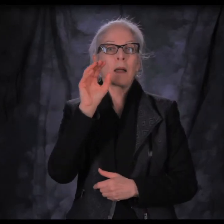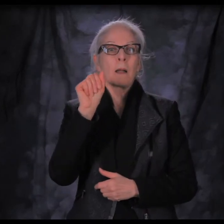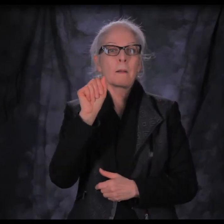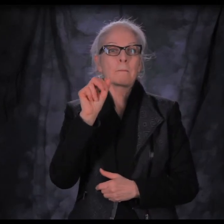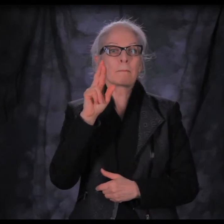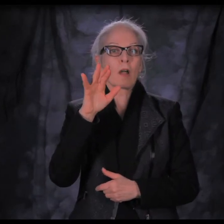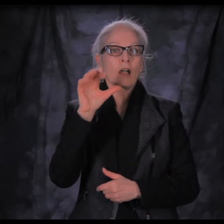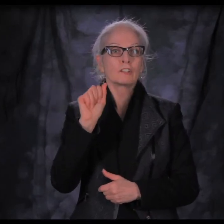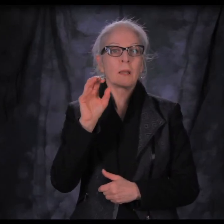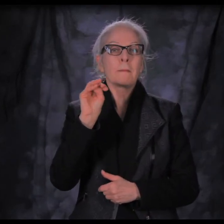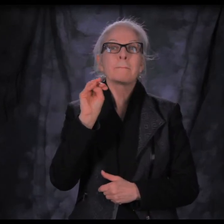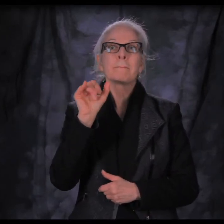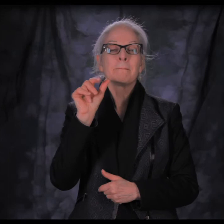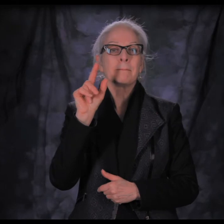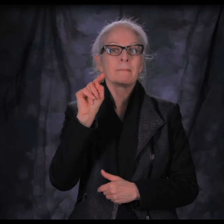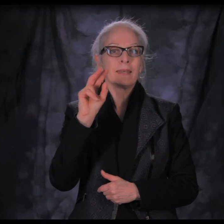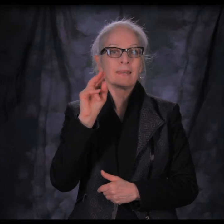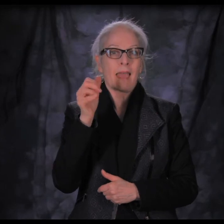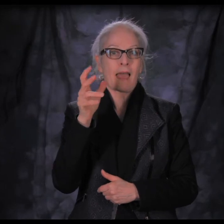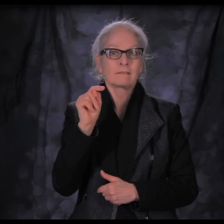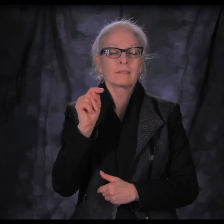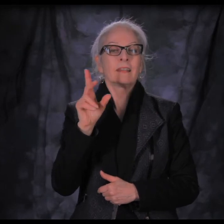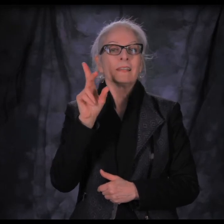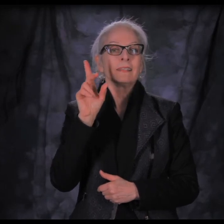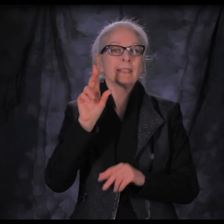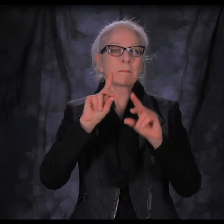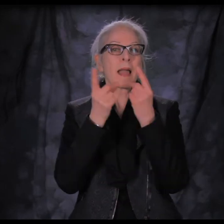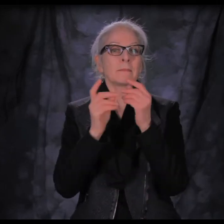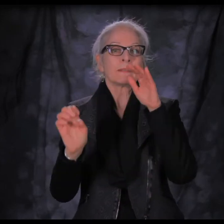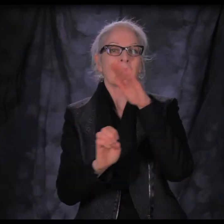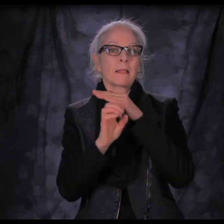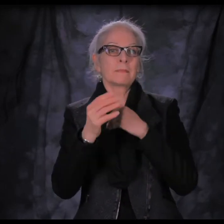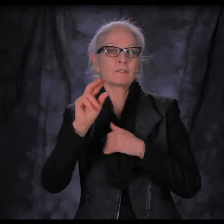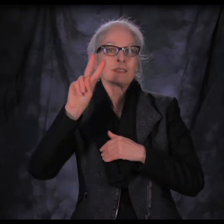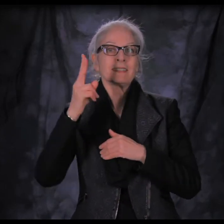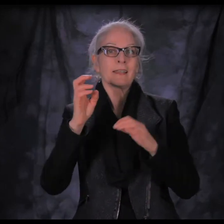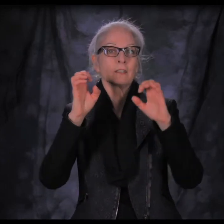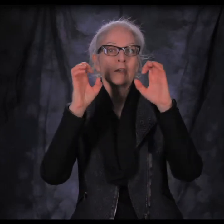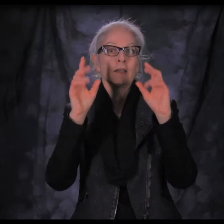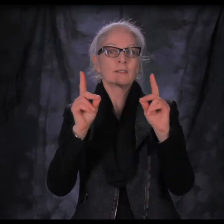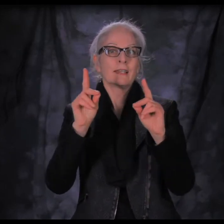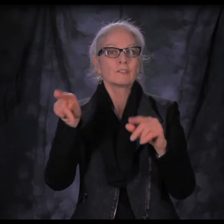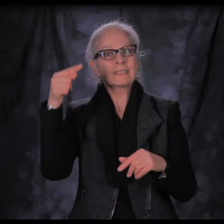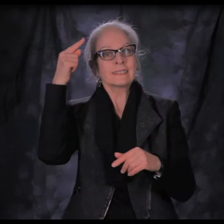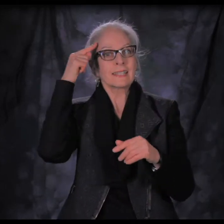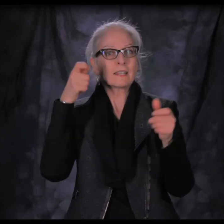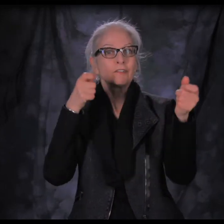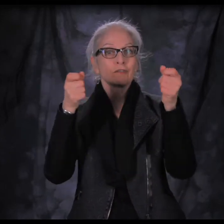The changes were announced by Marcia Mittnacht, the State Director of Special Education,